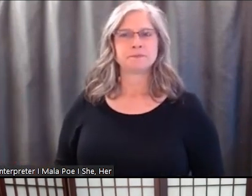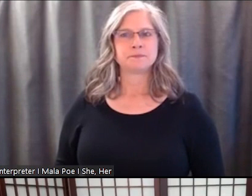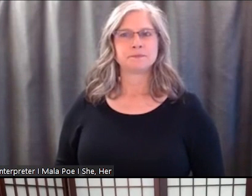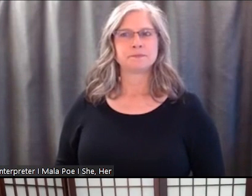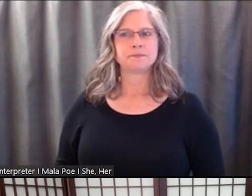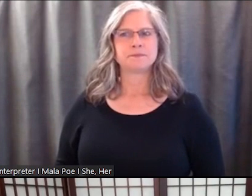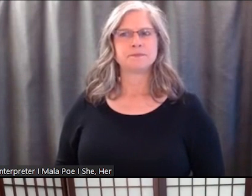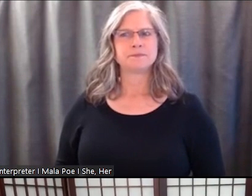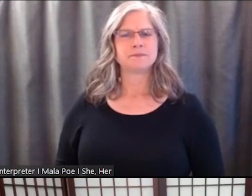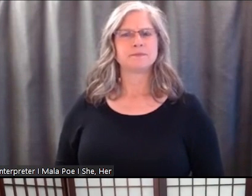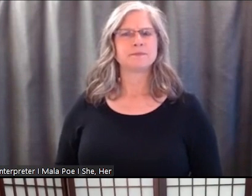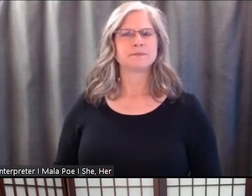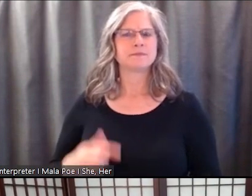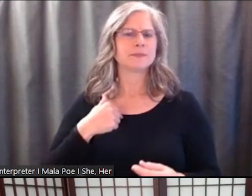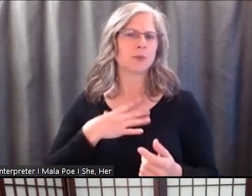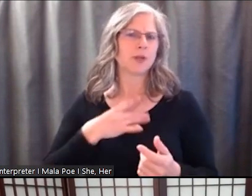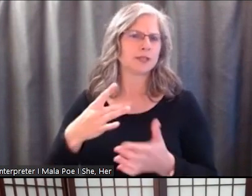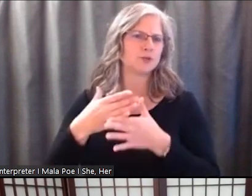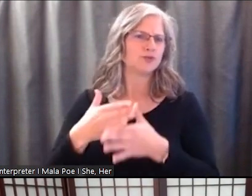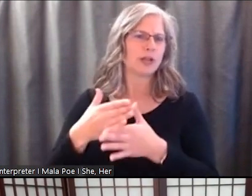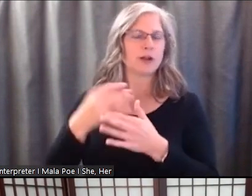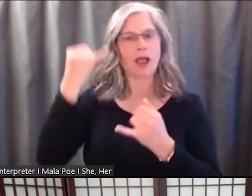And I want to share with you an idea that I've been thinking through.